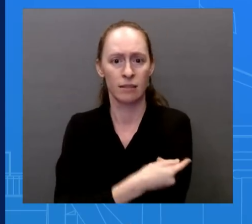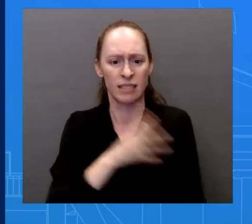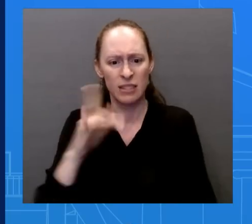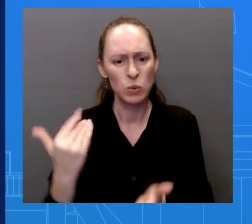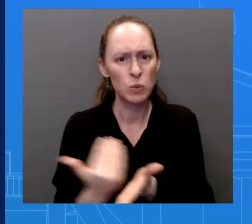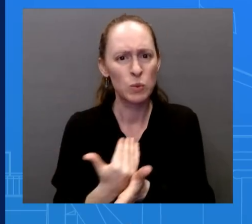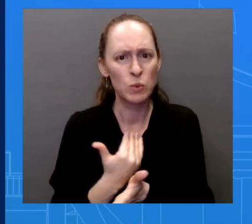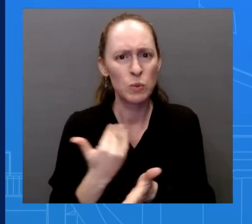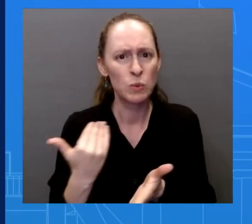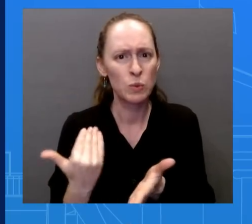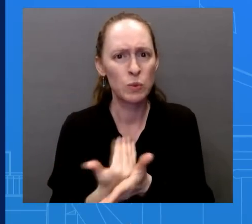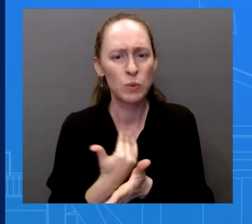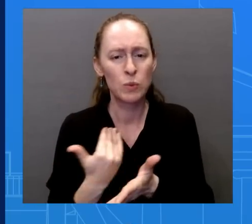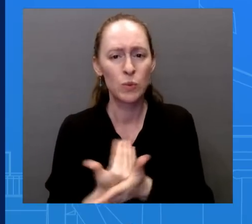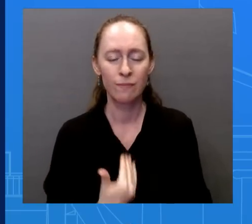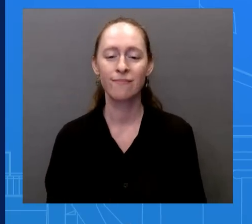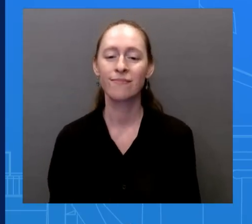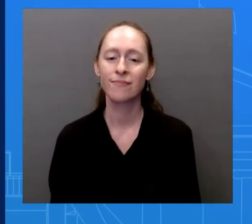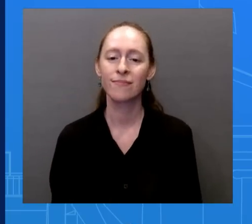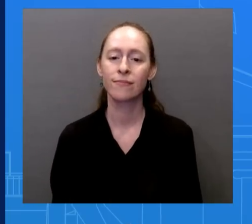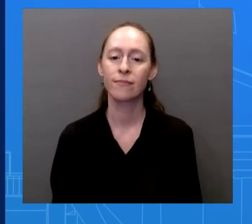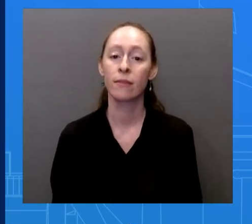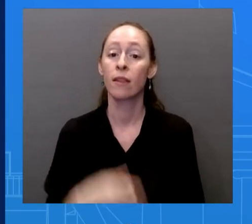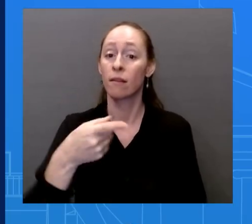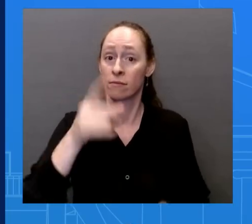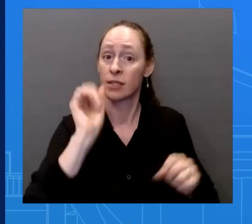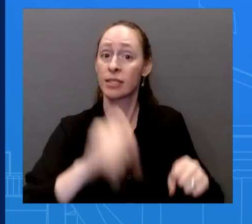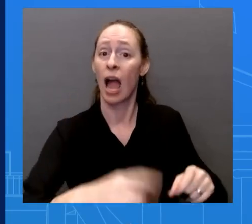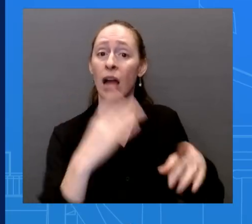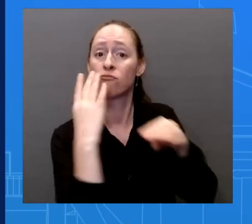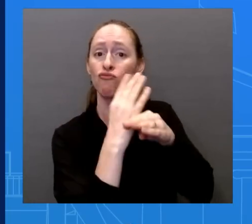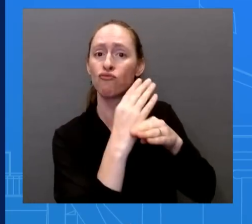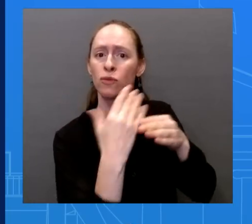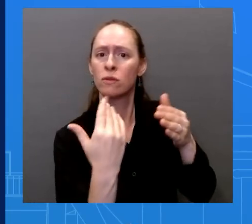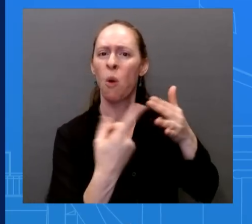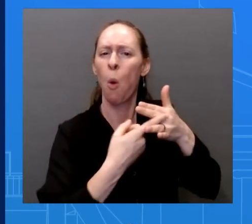as well as Omicron, the BA.5 version that's circulating right now.